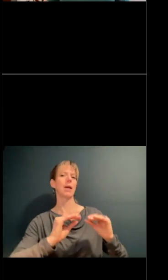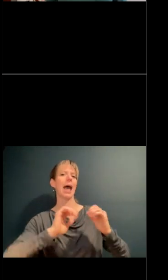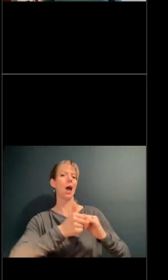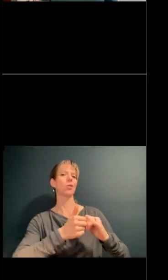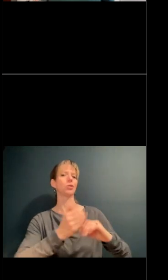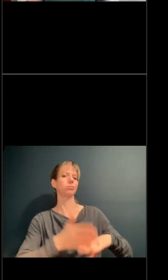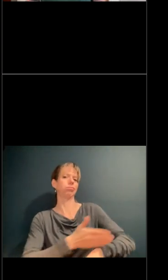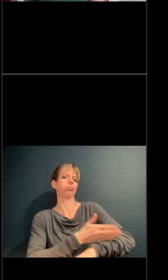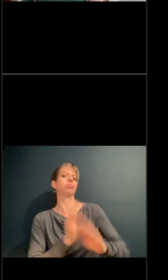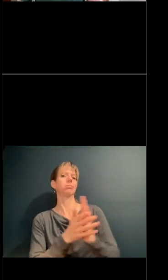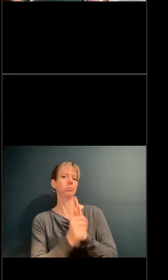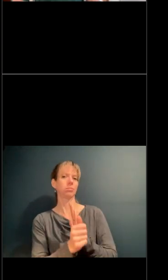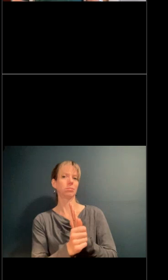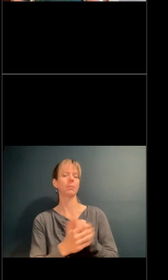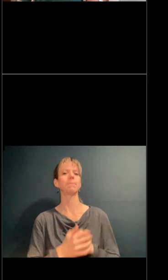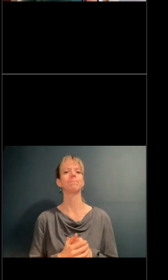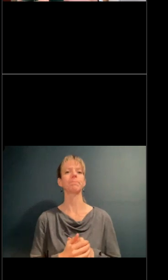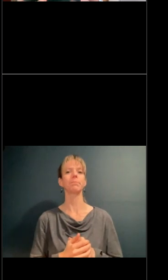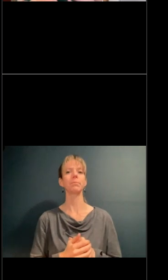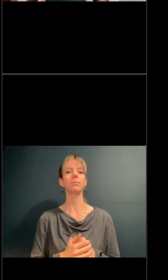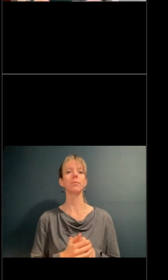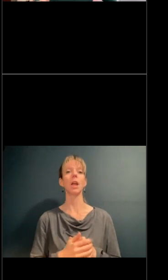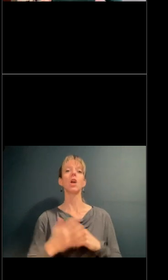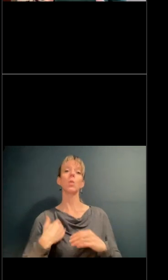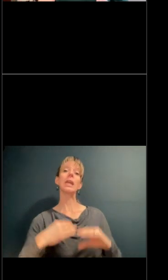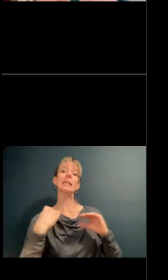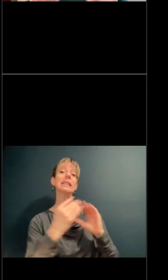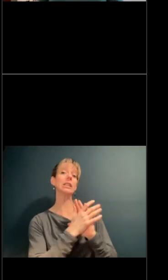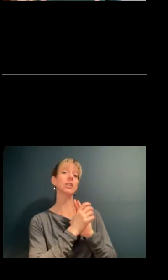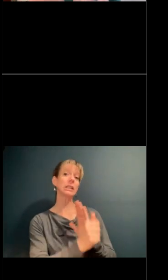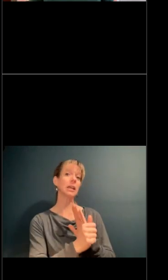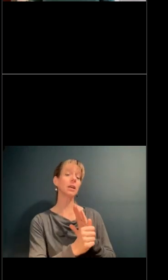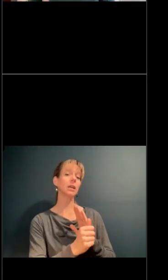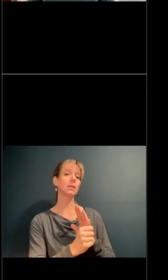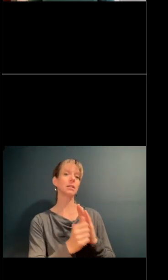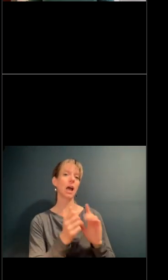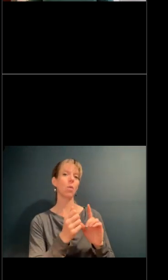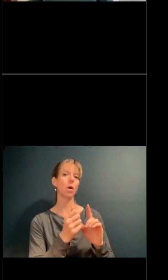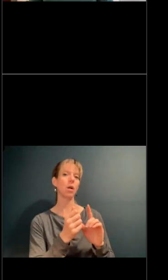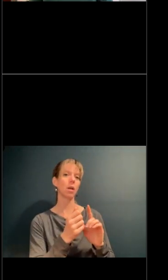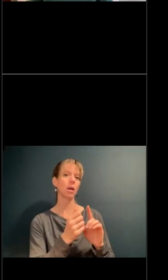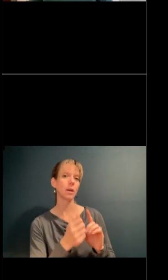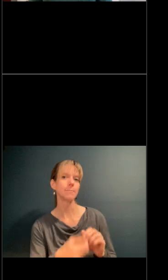There are also some ways we can teach skills that enhance self-determination.